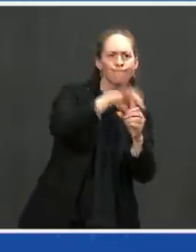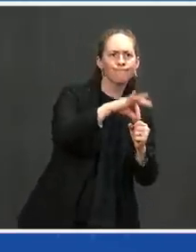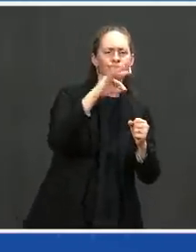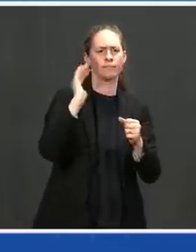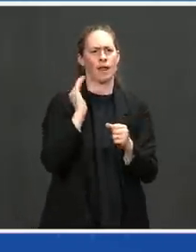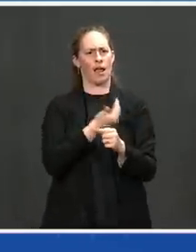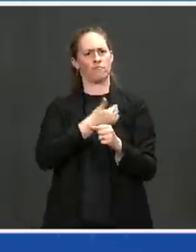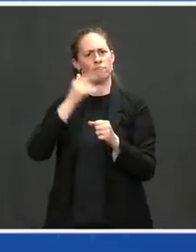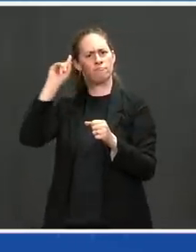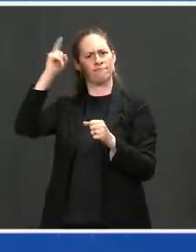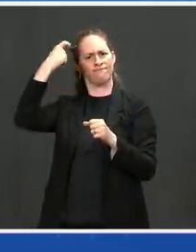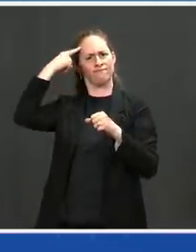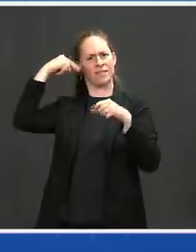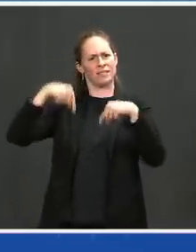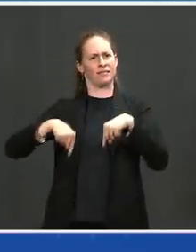We've amended the filibuster in the past.